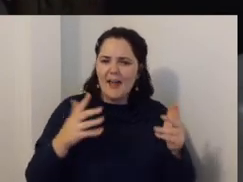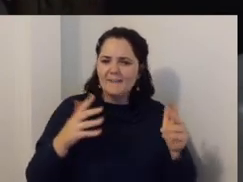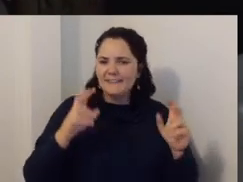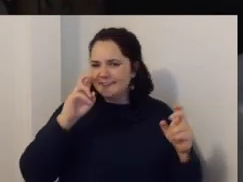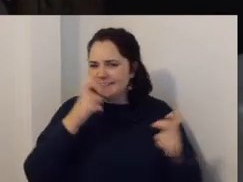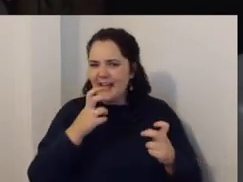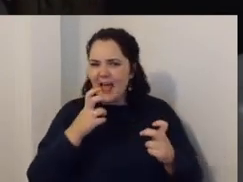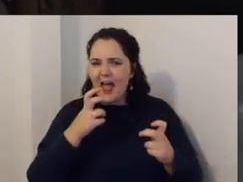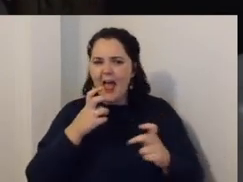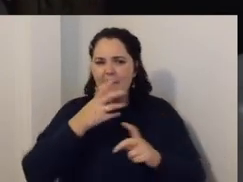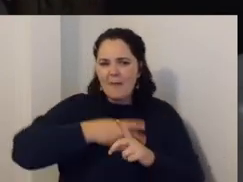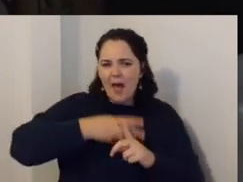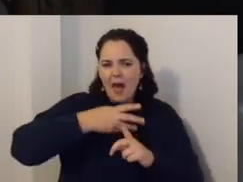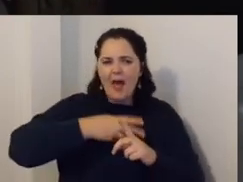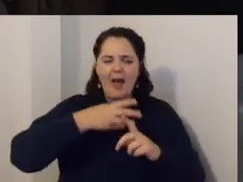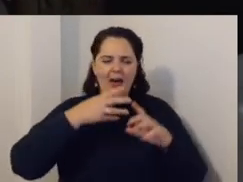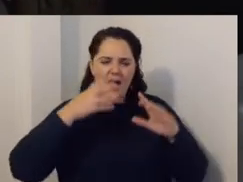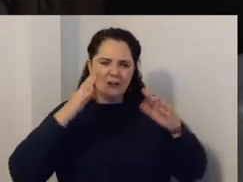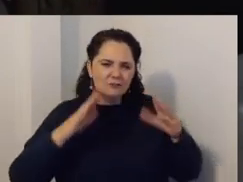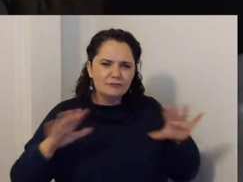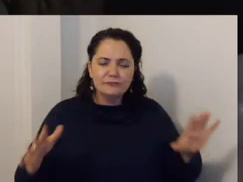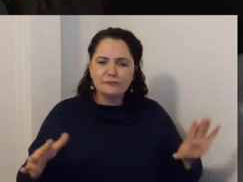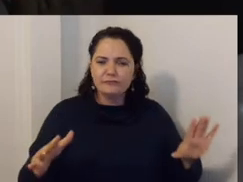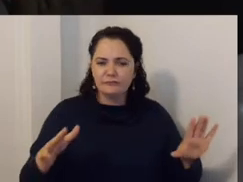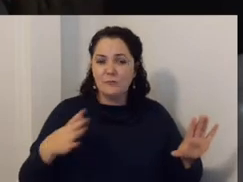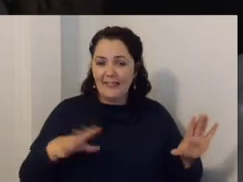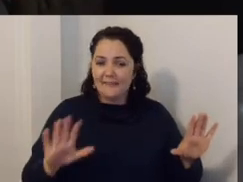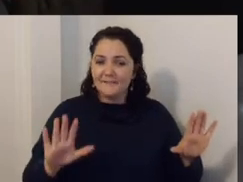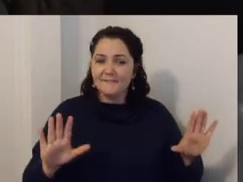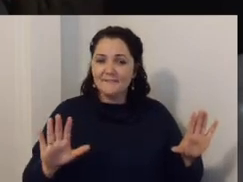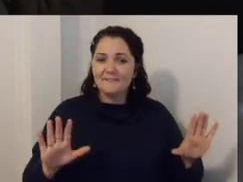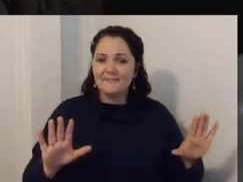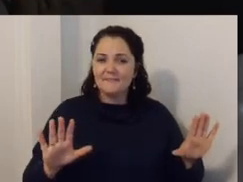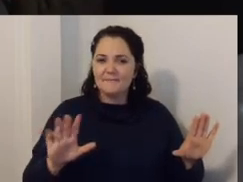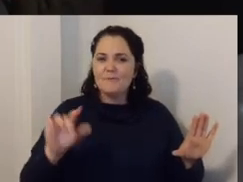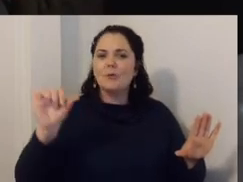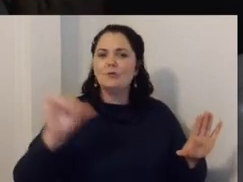body you want to get a sense of the figure and the ground so lay it down and you should get a good a